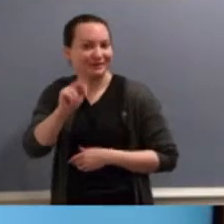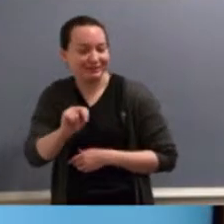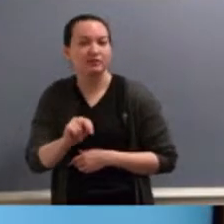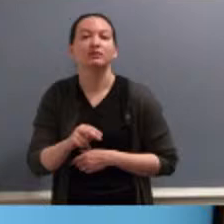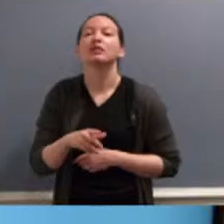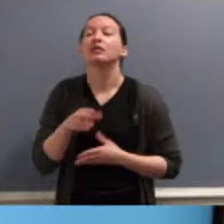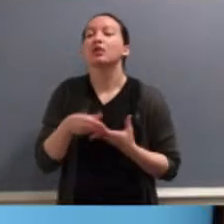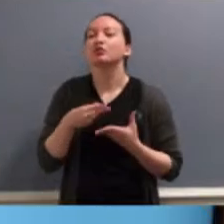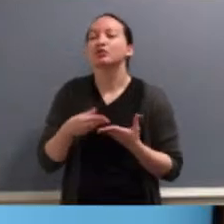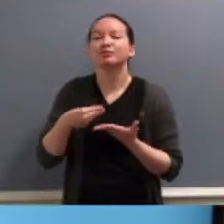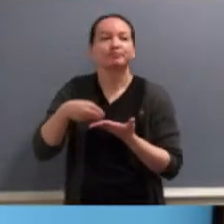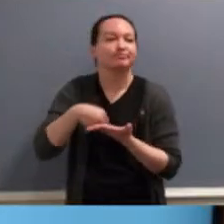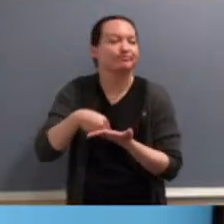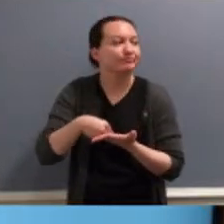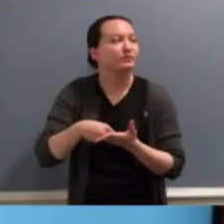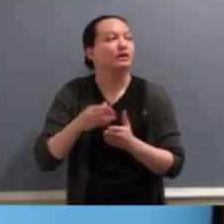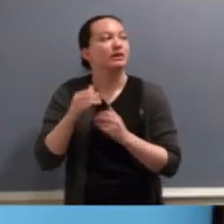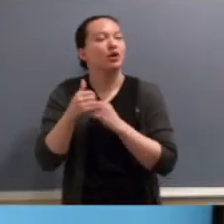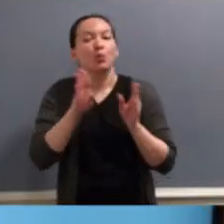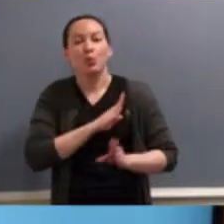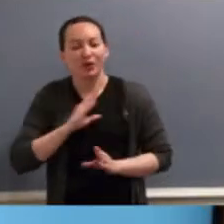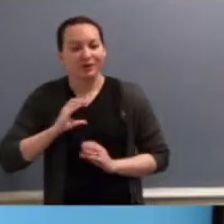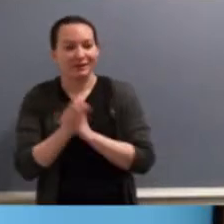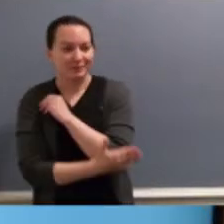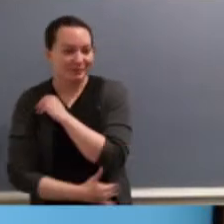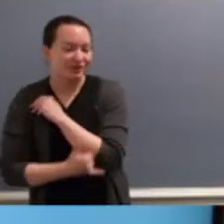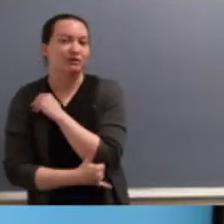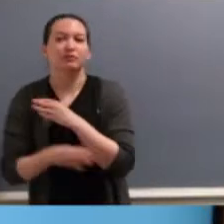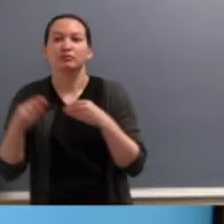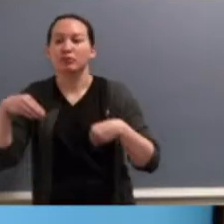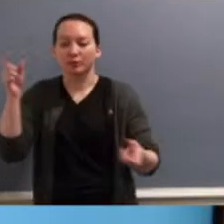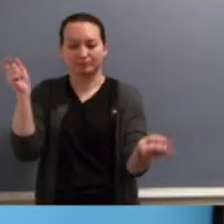underneath the Board of County Commissioner departments for market compensation adjustments